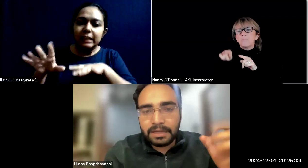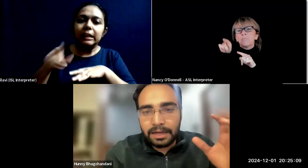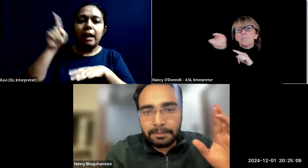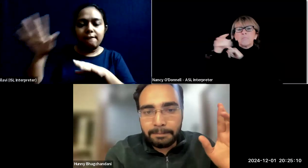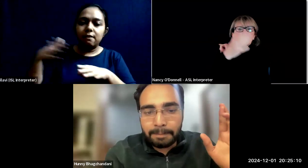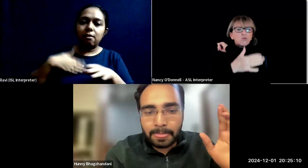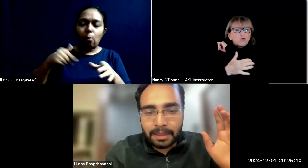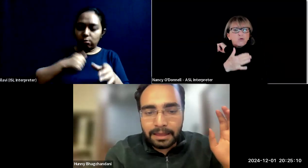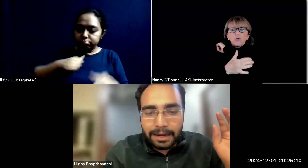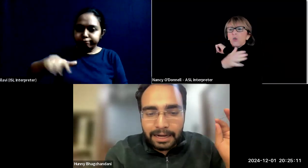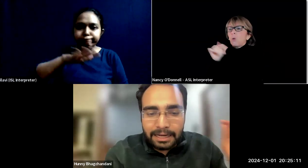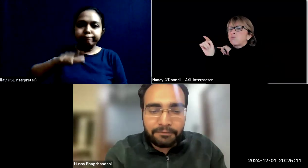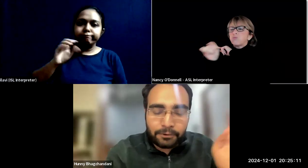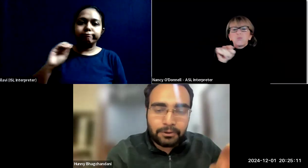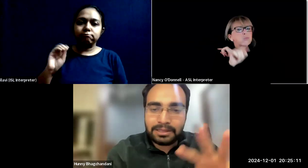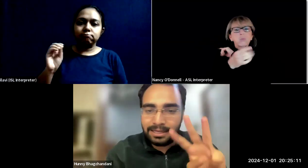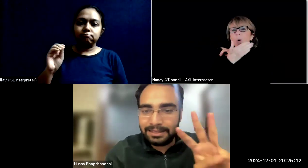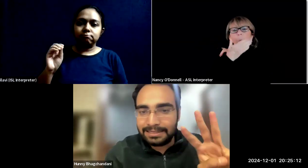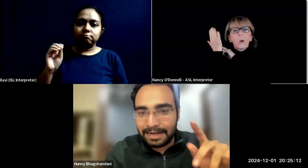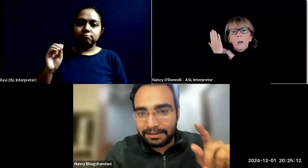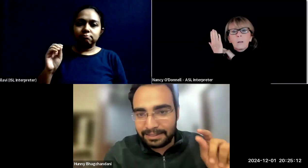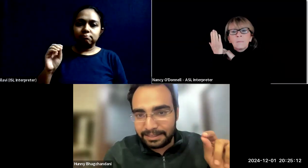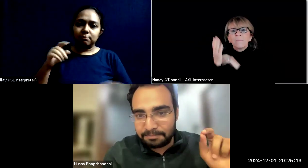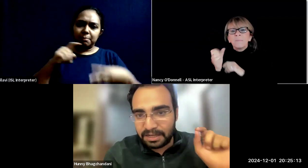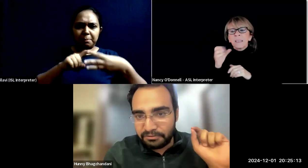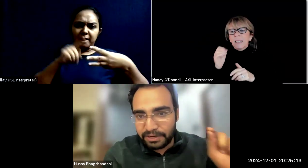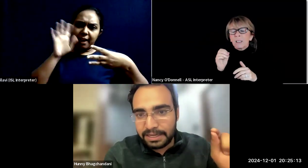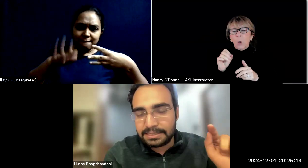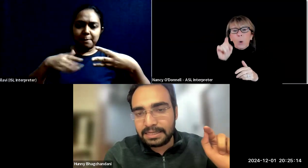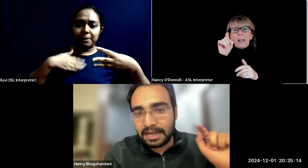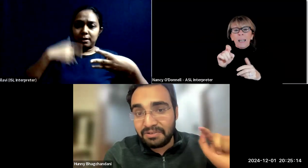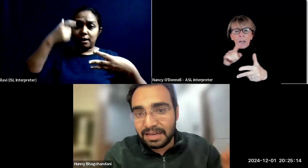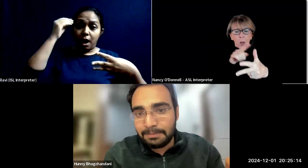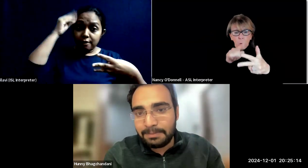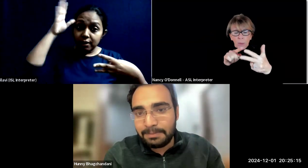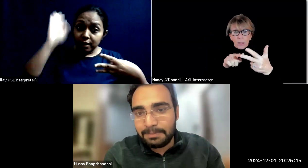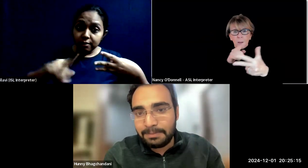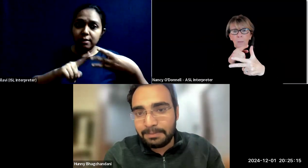So, and if all three things are there, awareness, availability